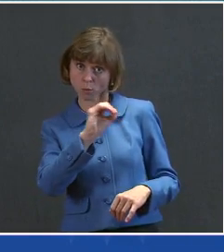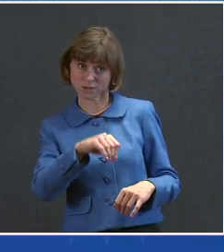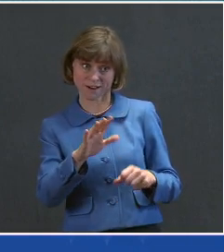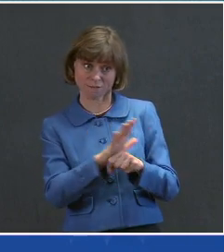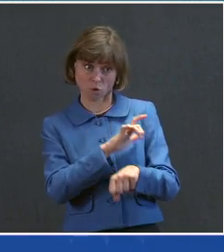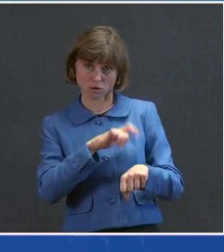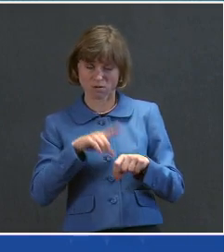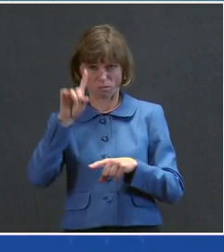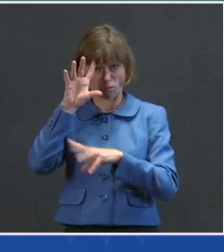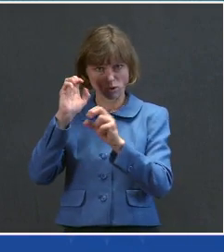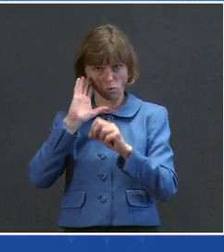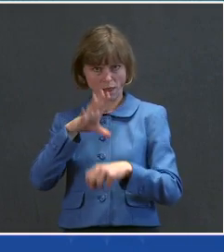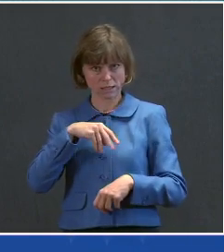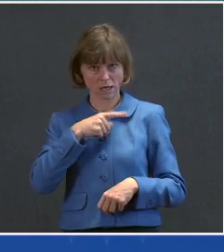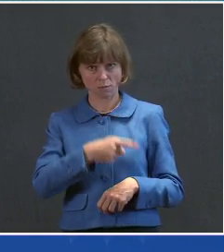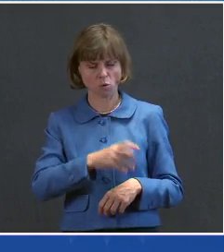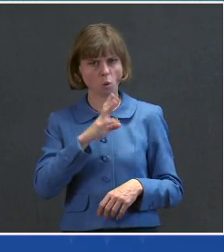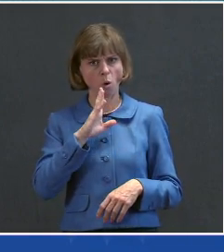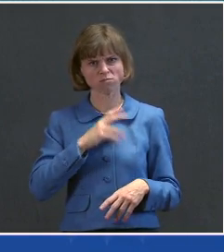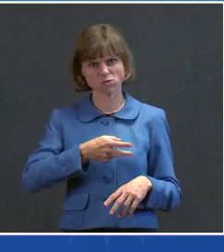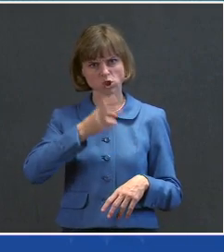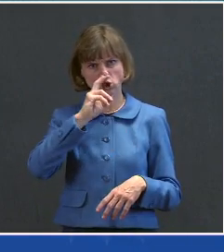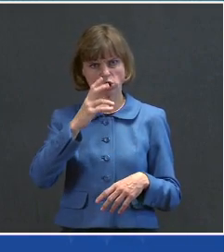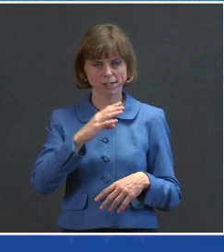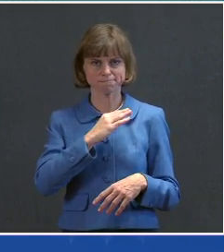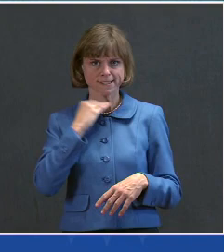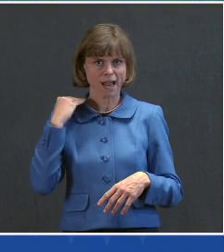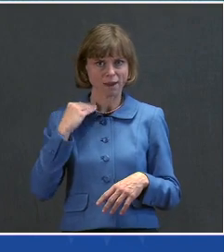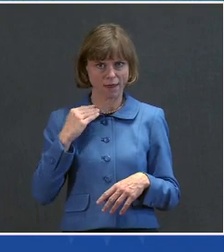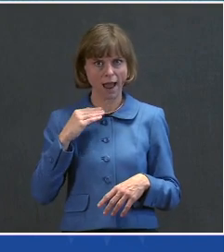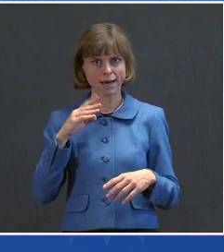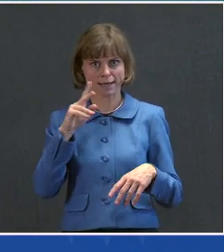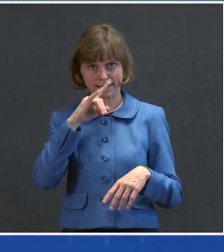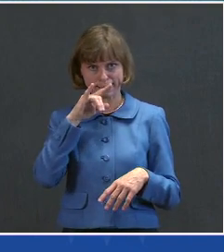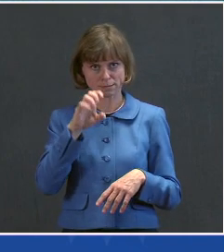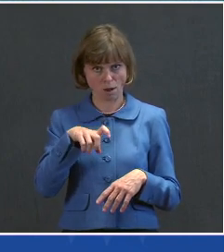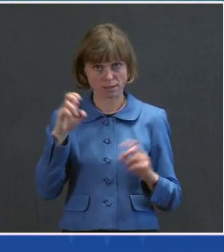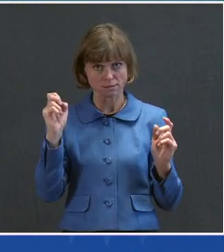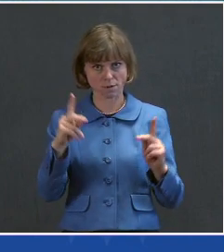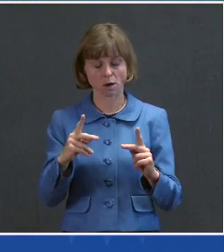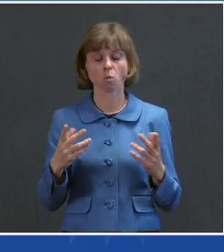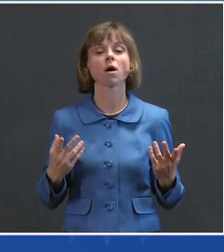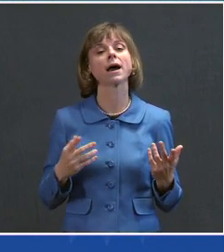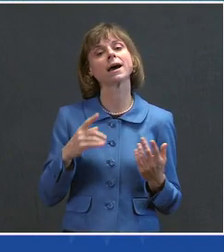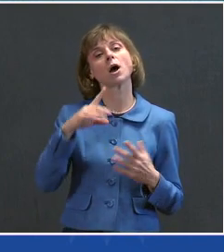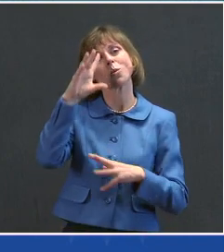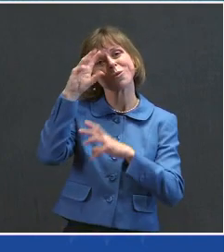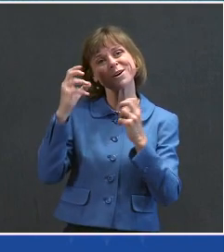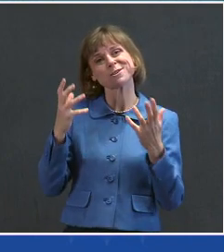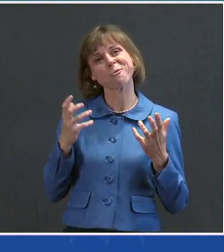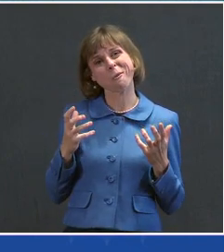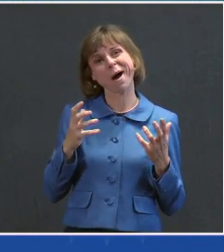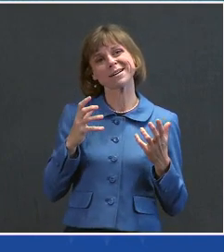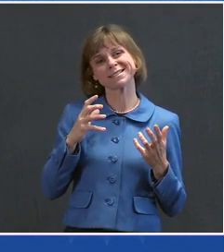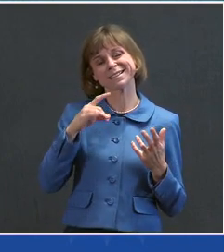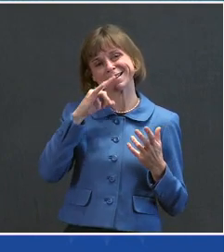or will he have a firm deadline in mind that gets kids back in the classroom? Ms. Psaki: Well, the President wants schools to be back in the classroom. His wife is a teacher.